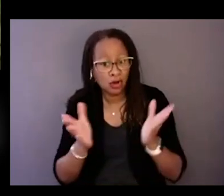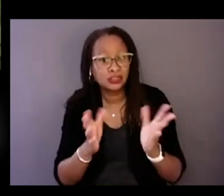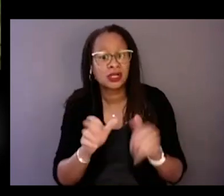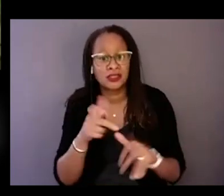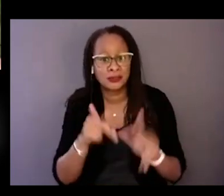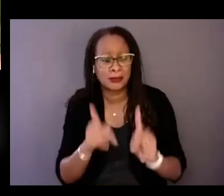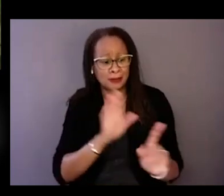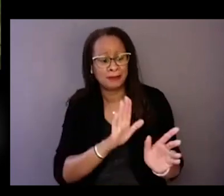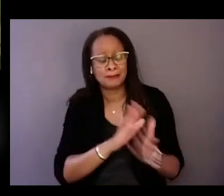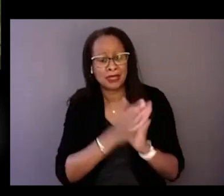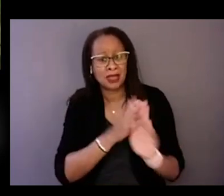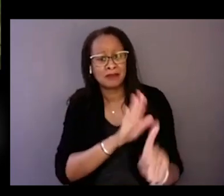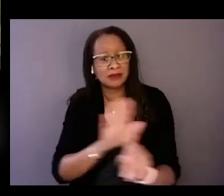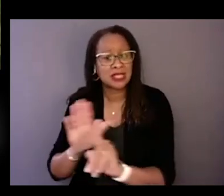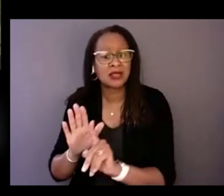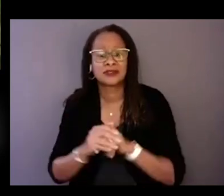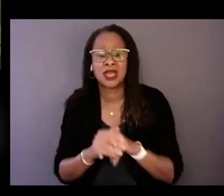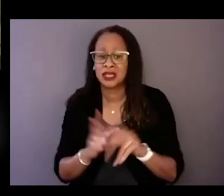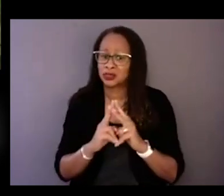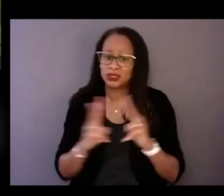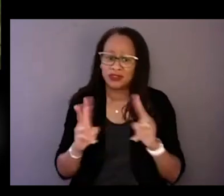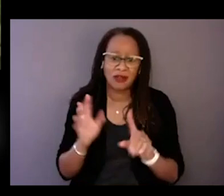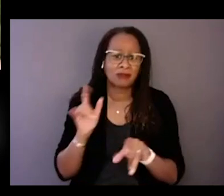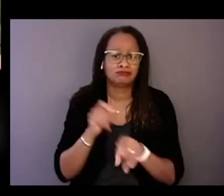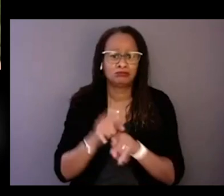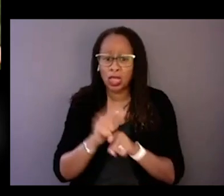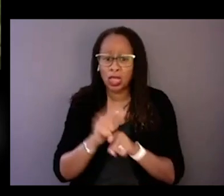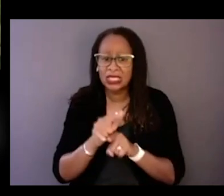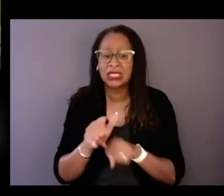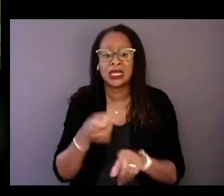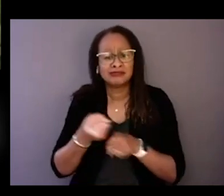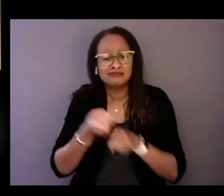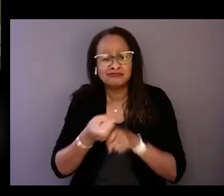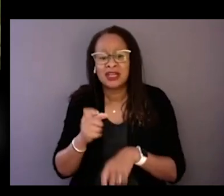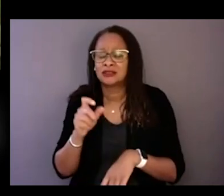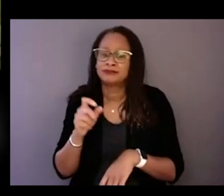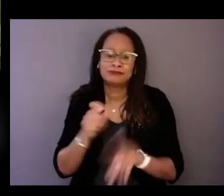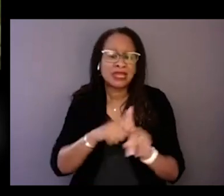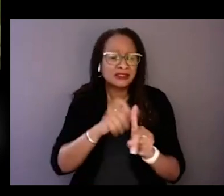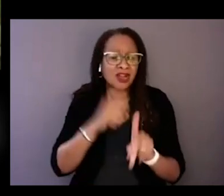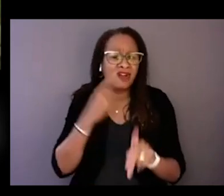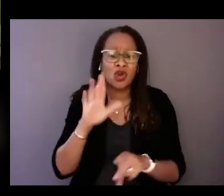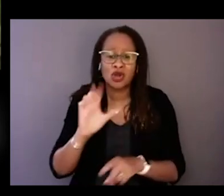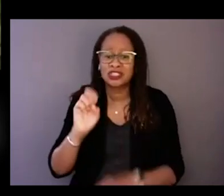She was really bullied and shamed for her sexuality which means a lot of the fans who are trying to stand outside the courthouse